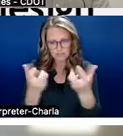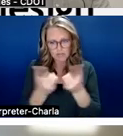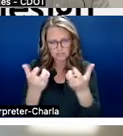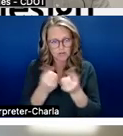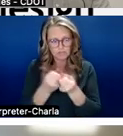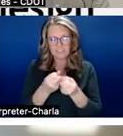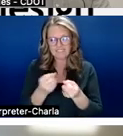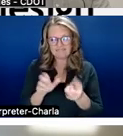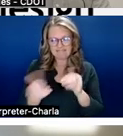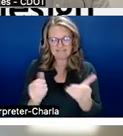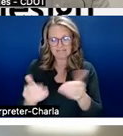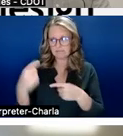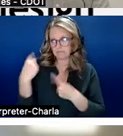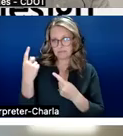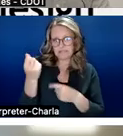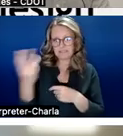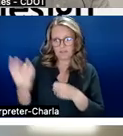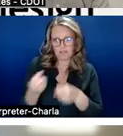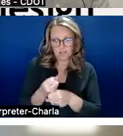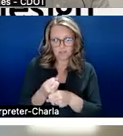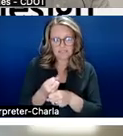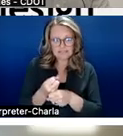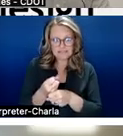and some of them have resulted in someone dying.